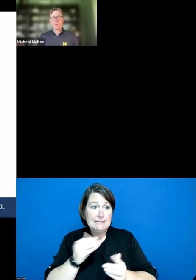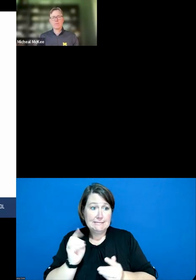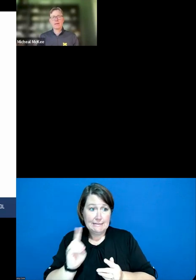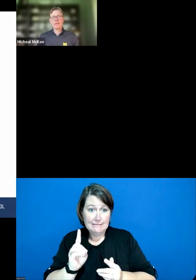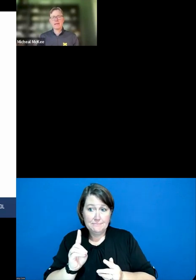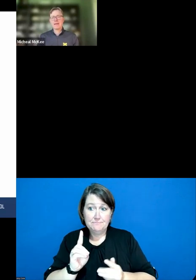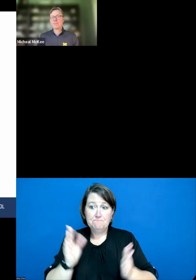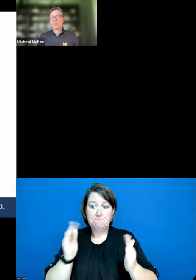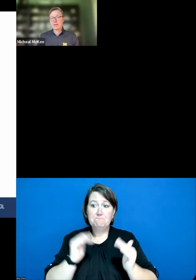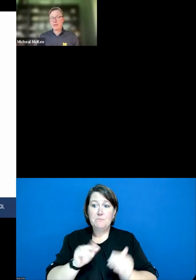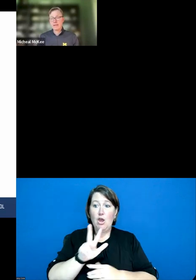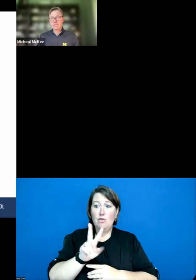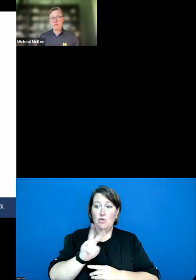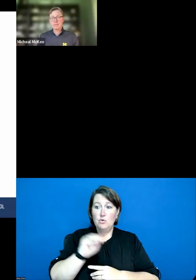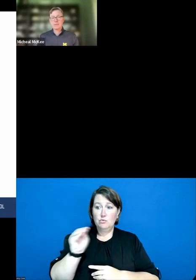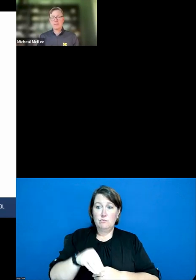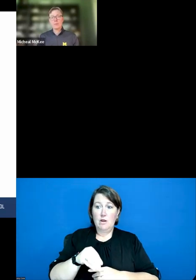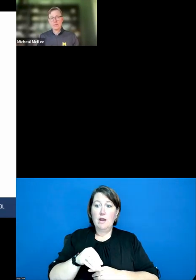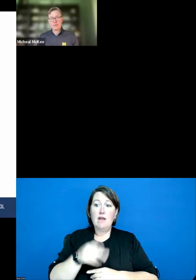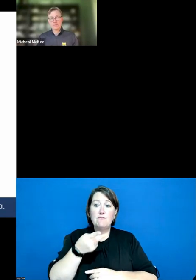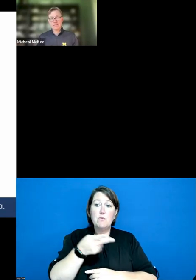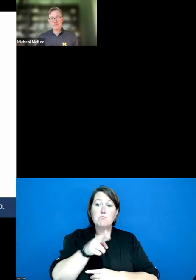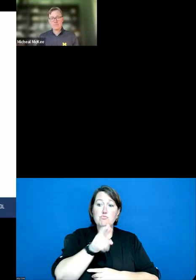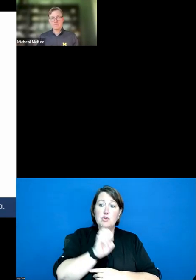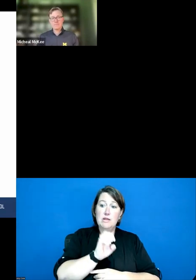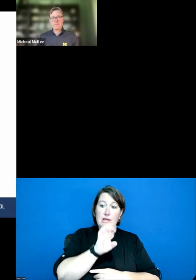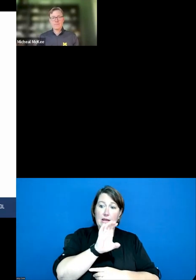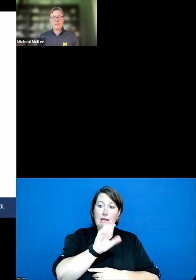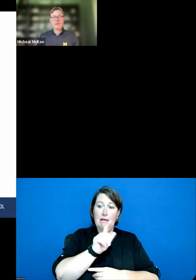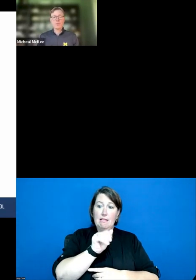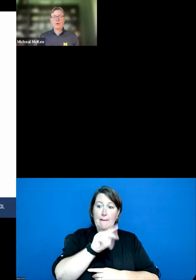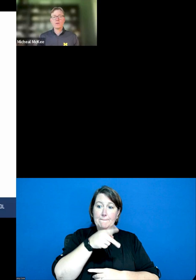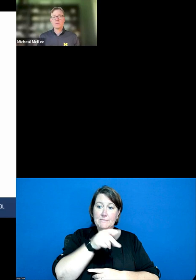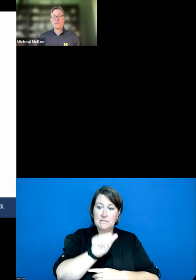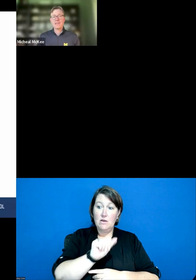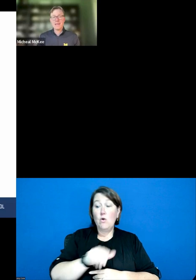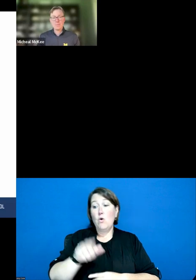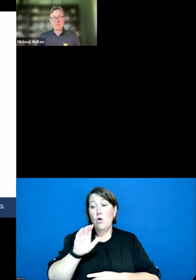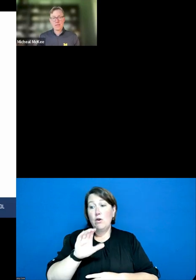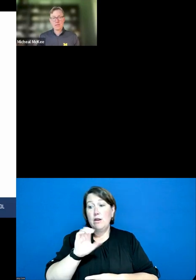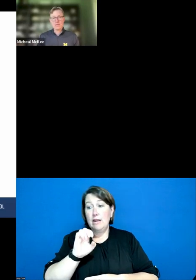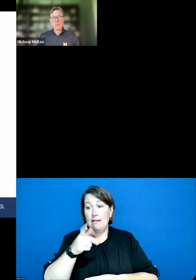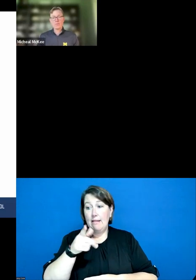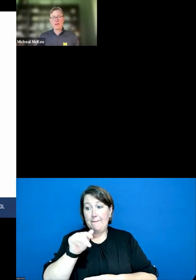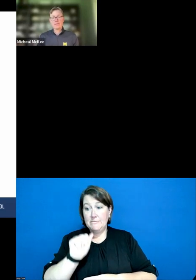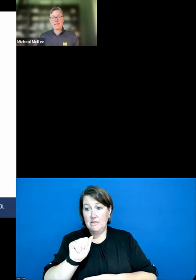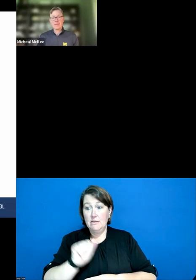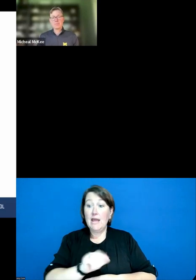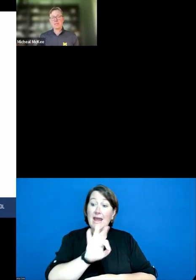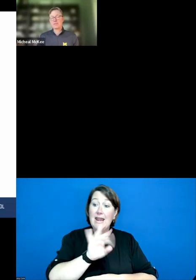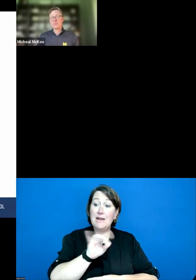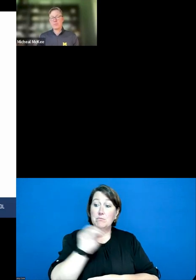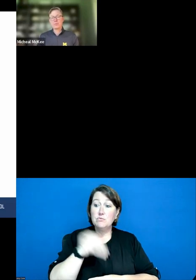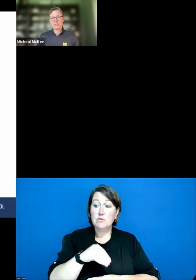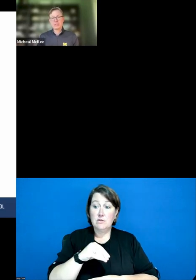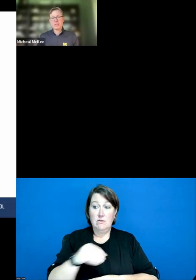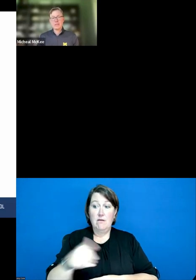more likely to have pre eclampsia or eclampsia. And they were also 98% more likely to have percent abortion.